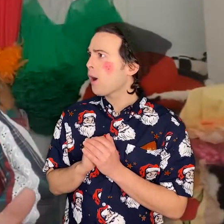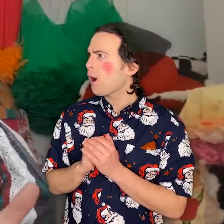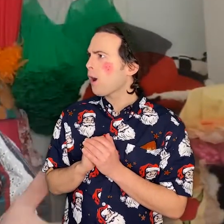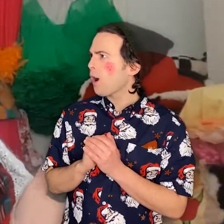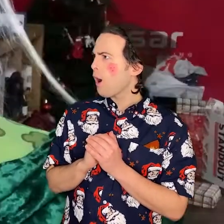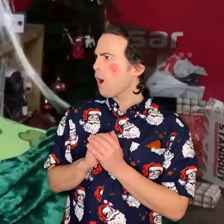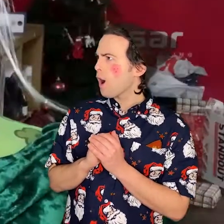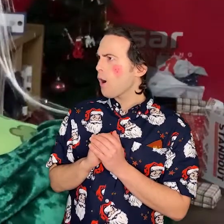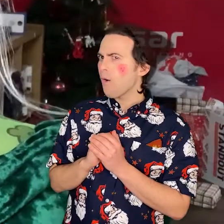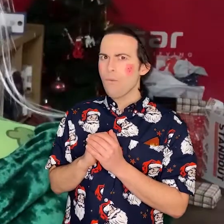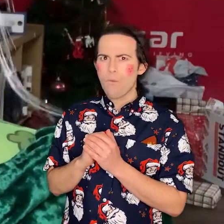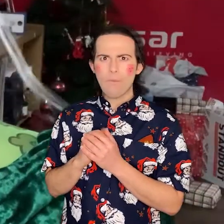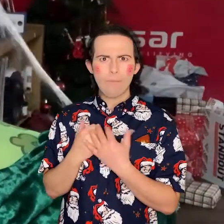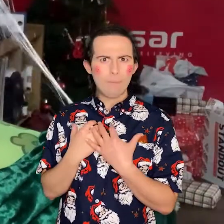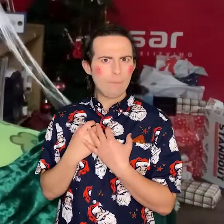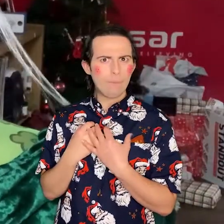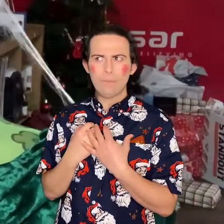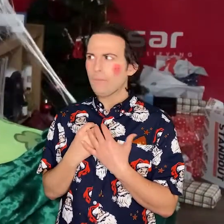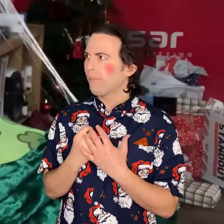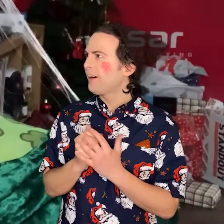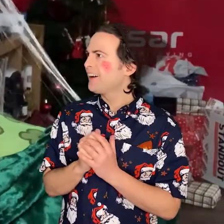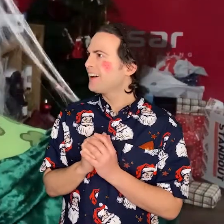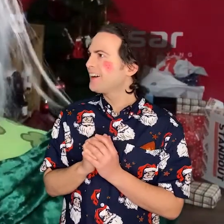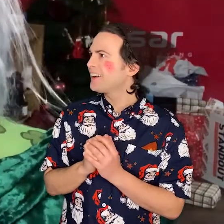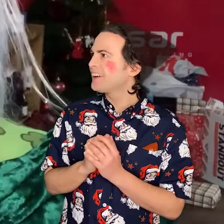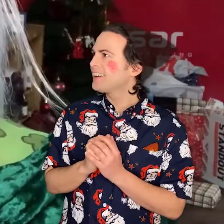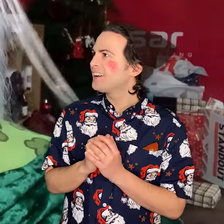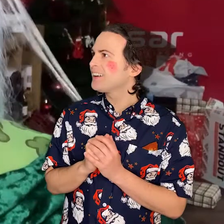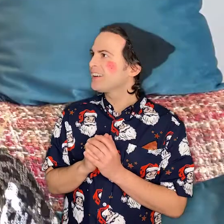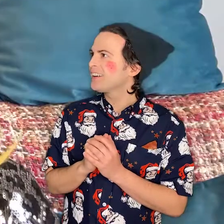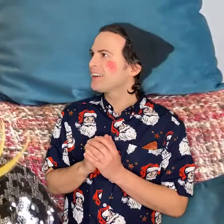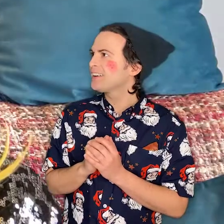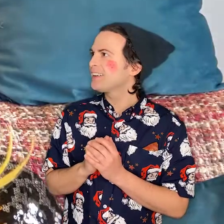Cyndi – She looks the bomb.com Carina – Aye, but we’re meant tae look